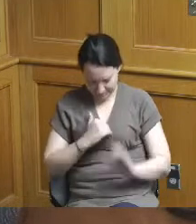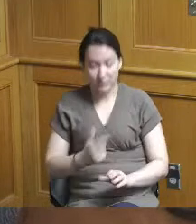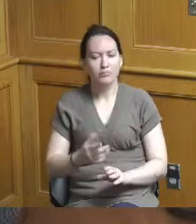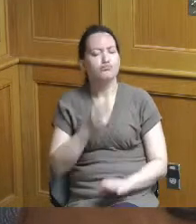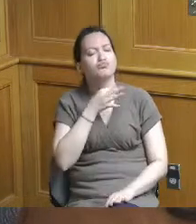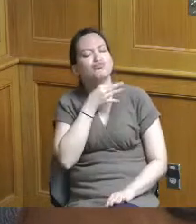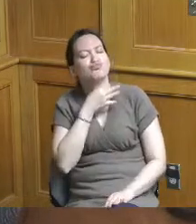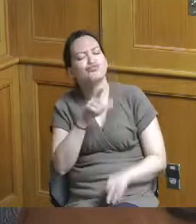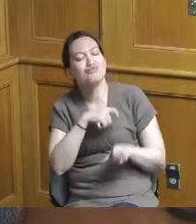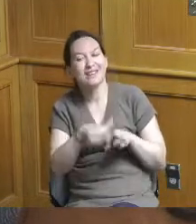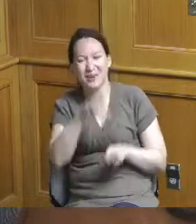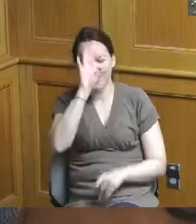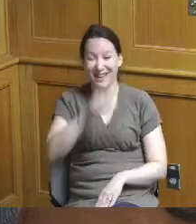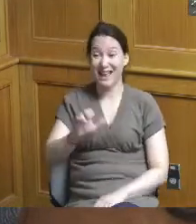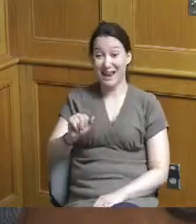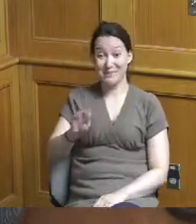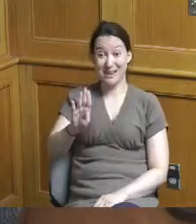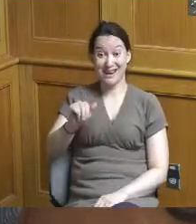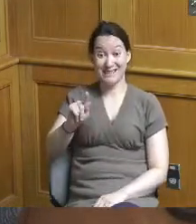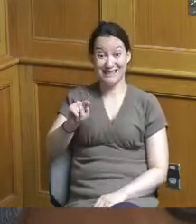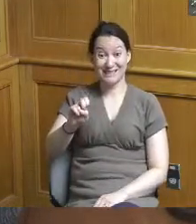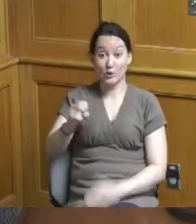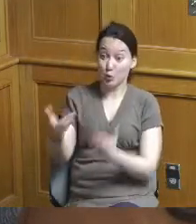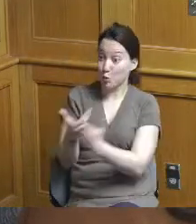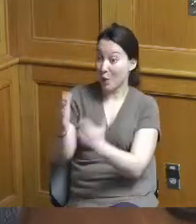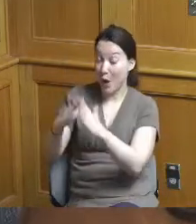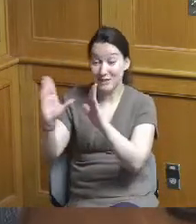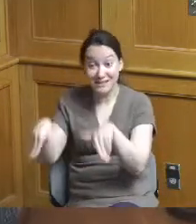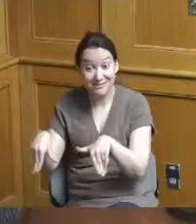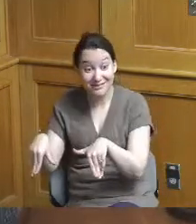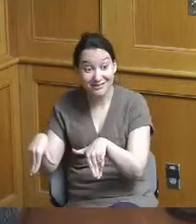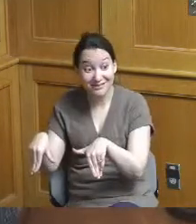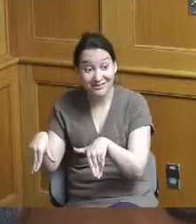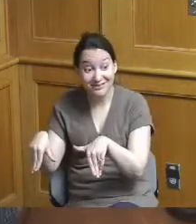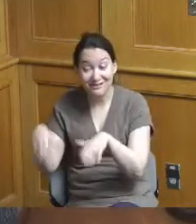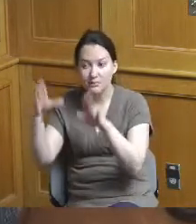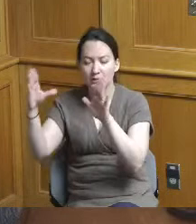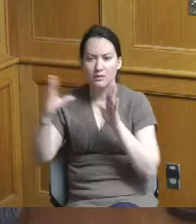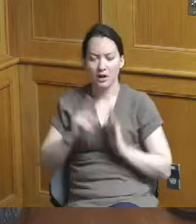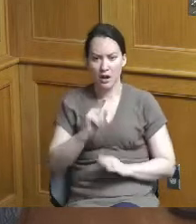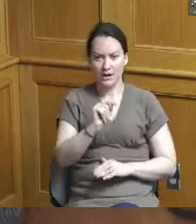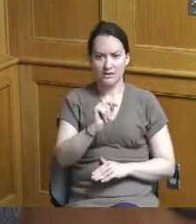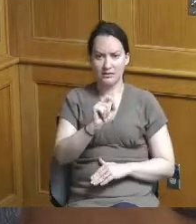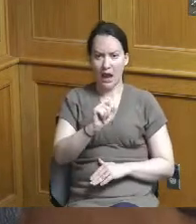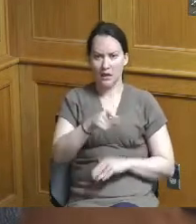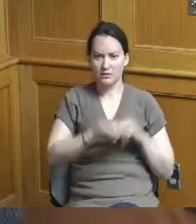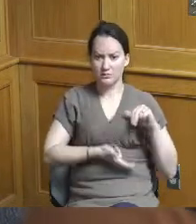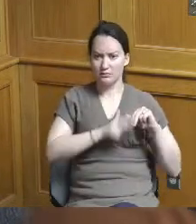because we have these abatements for new housing and then the taxes go up on the people who got